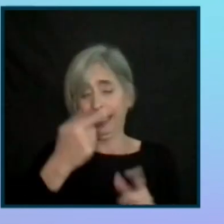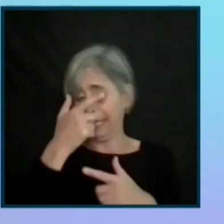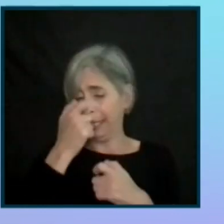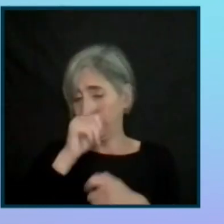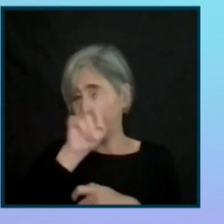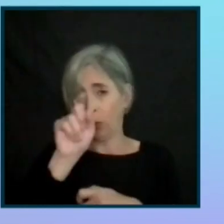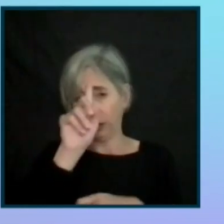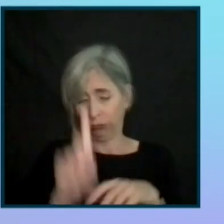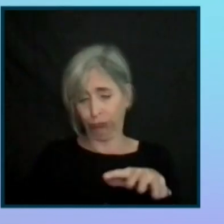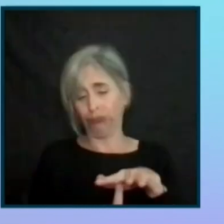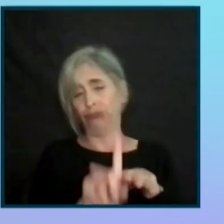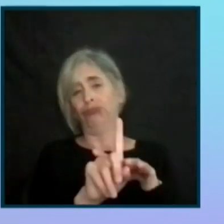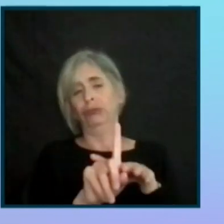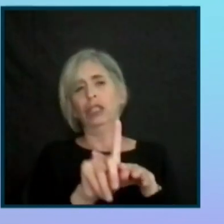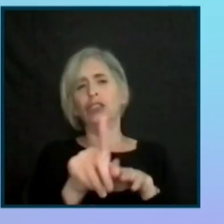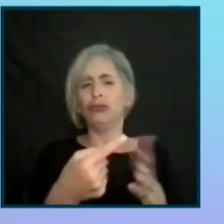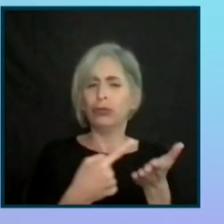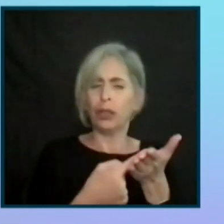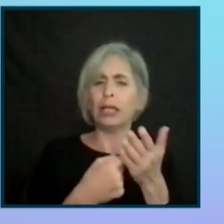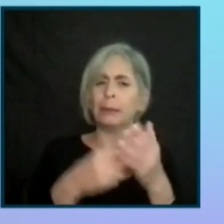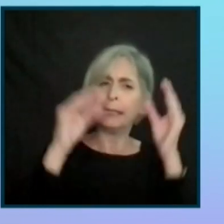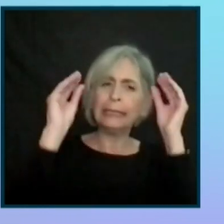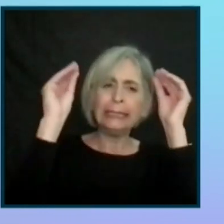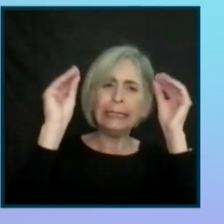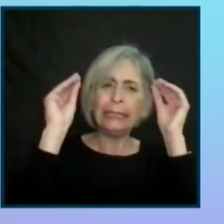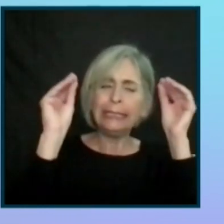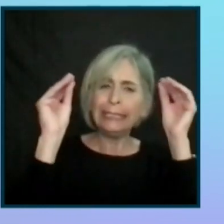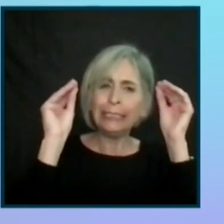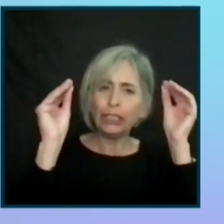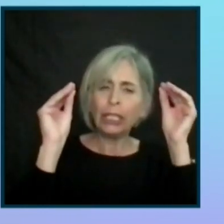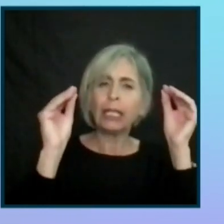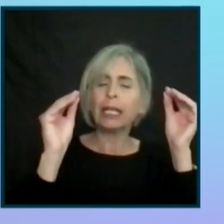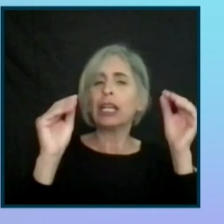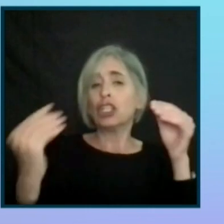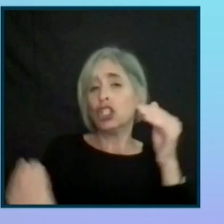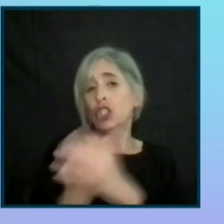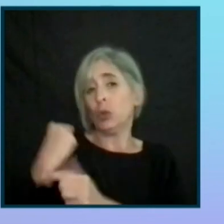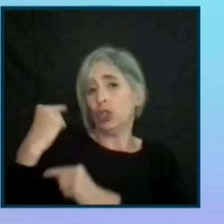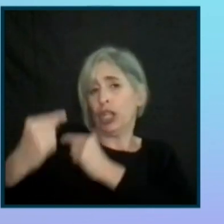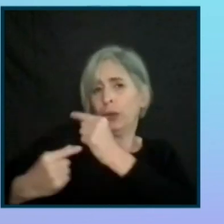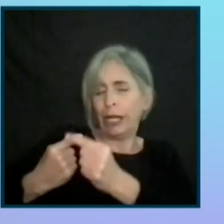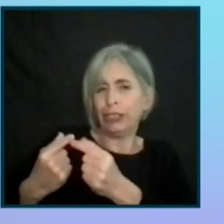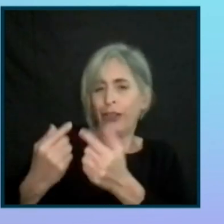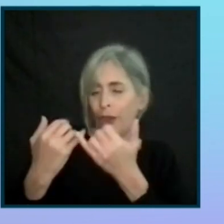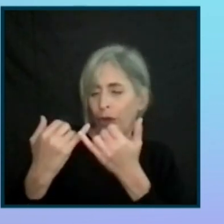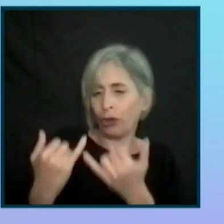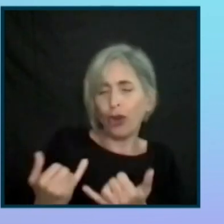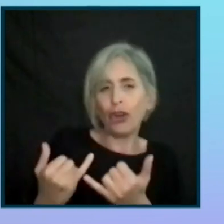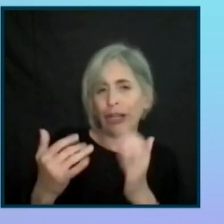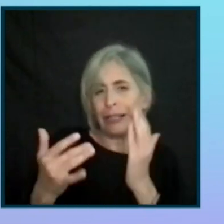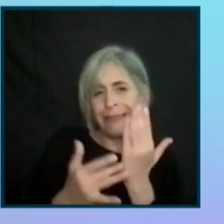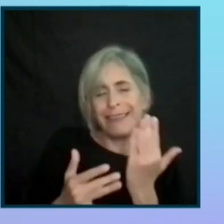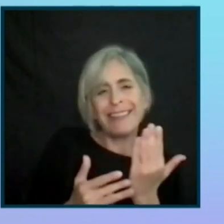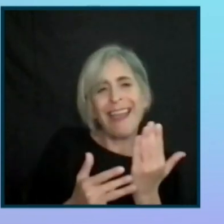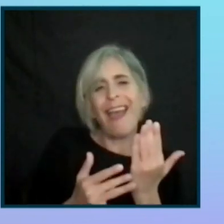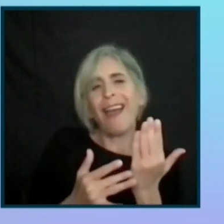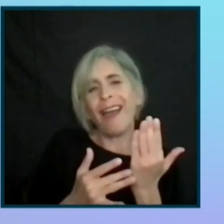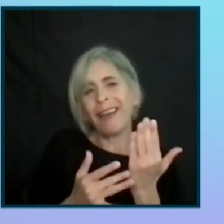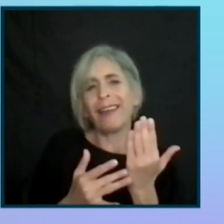You've talked a lot about teaching the new generation, teaching the current tech body about